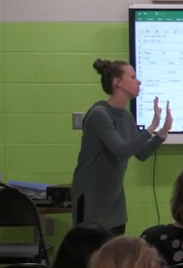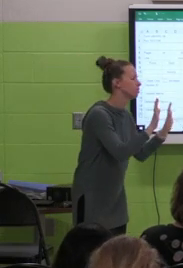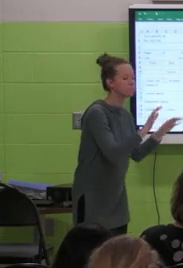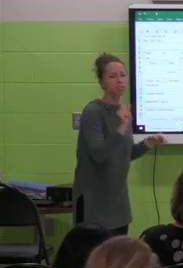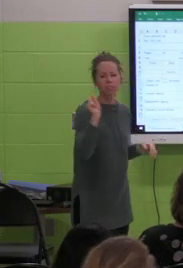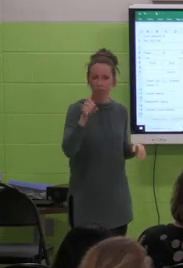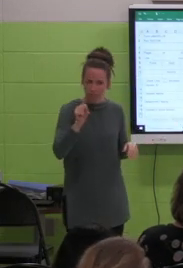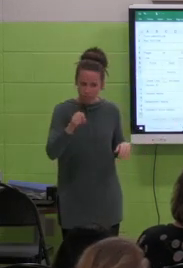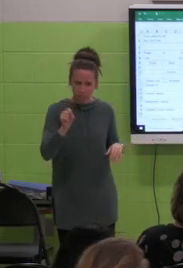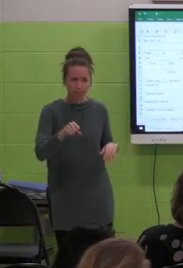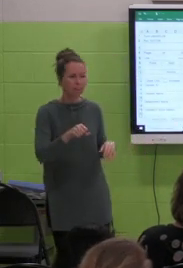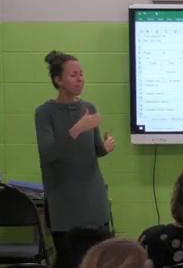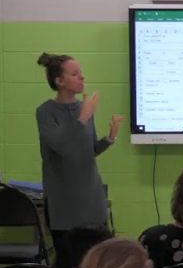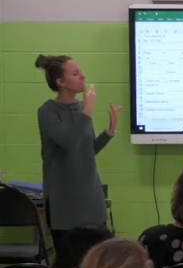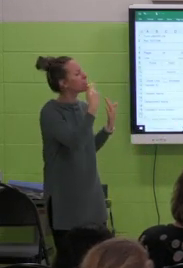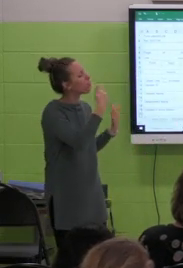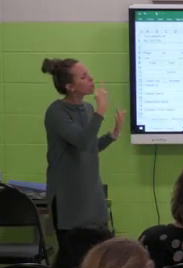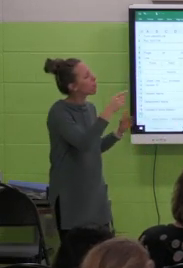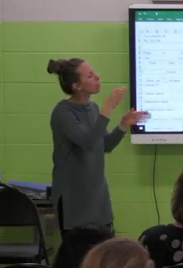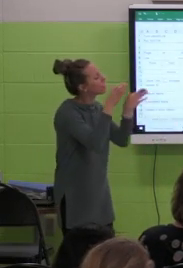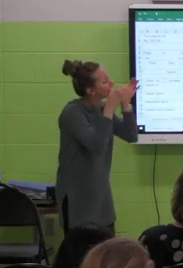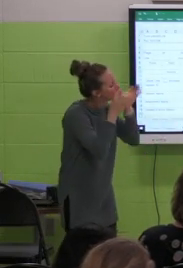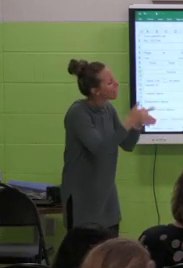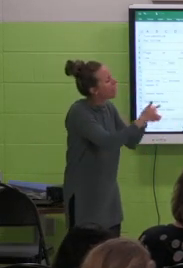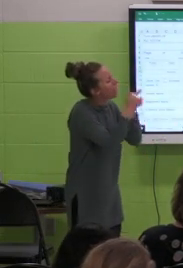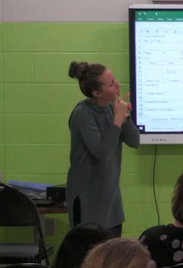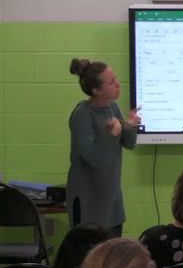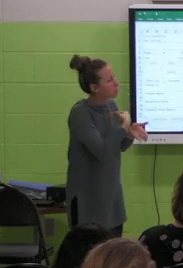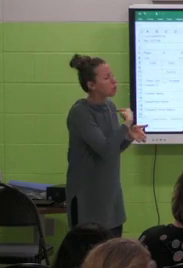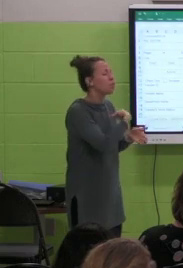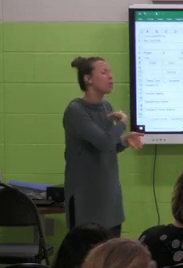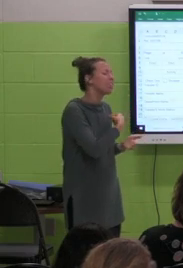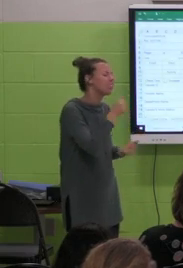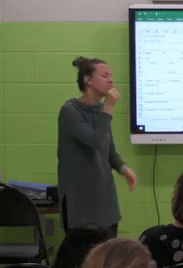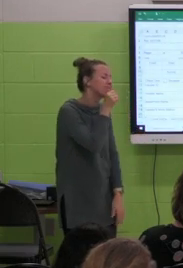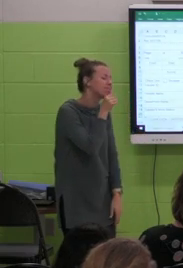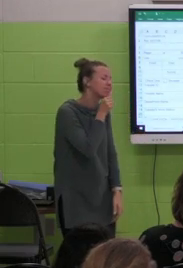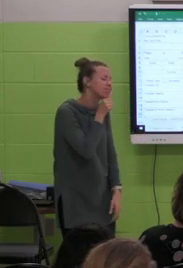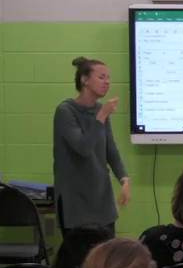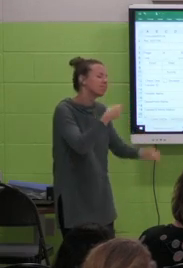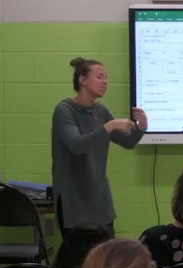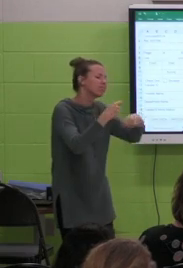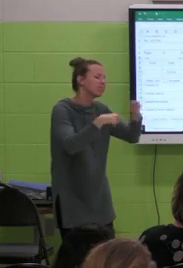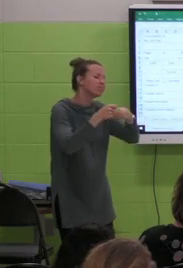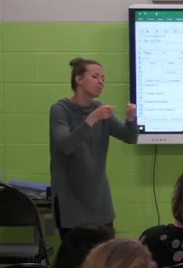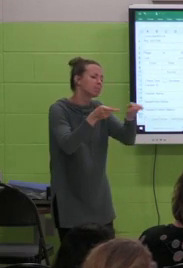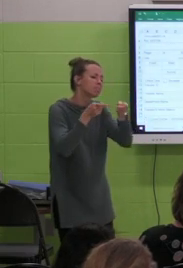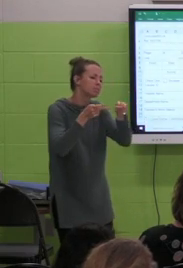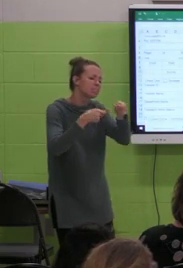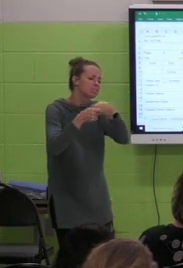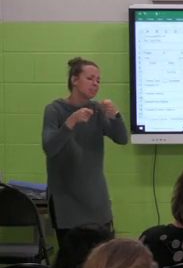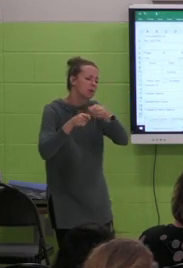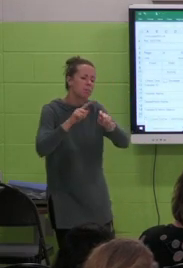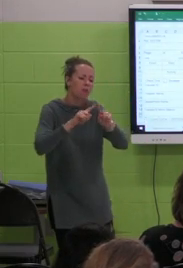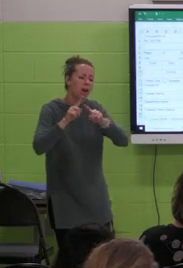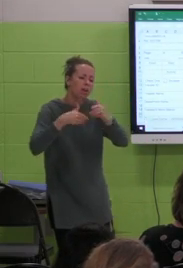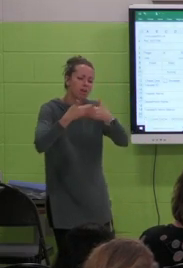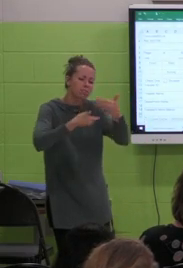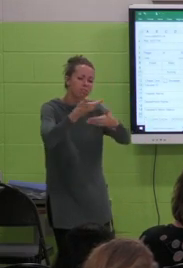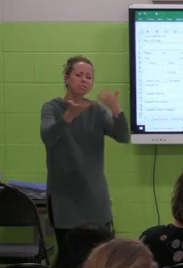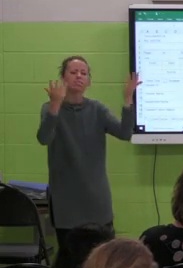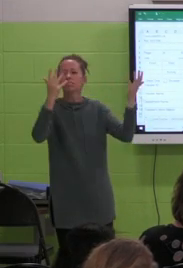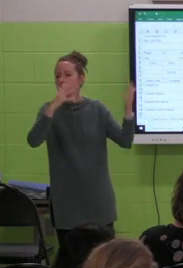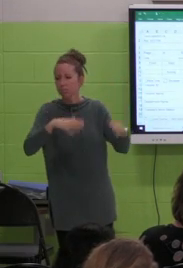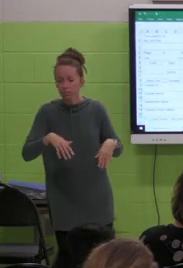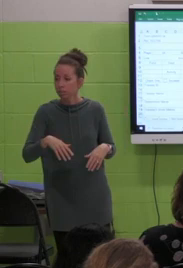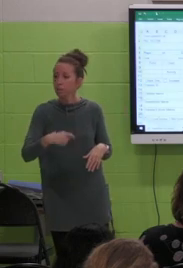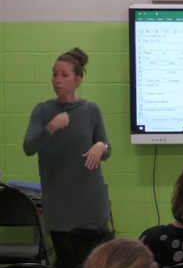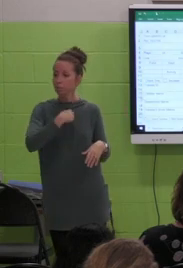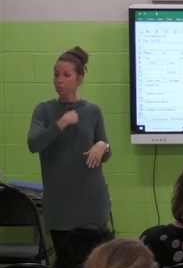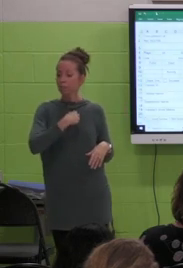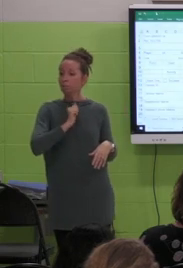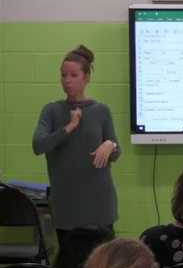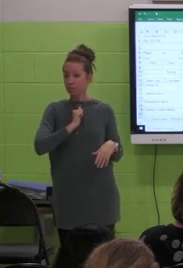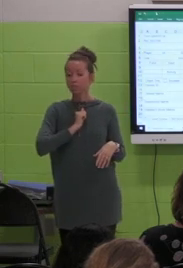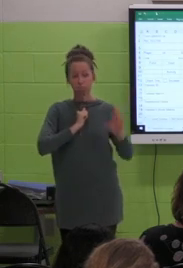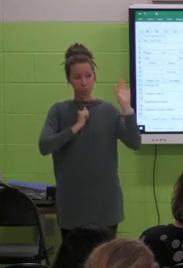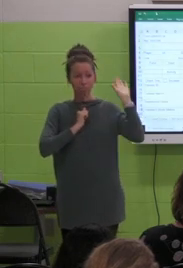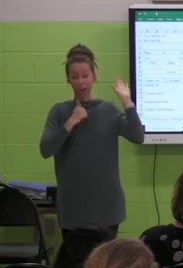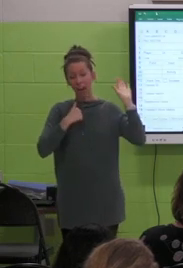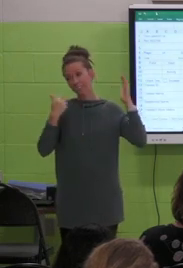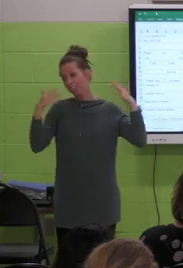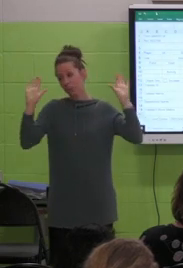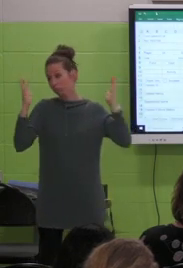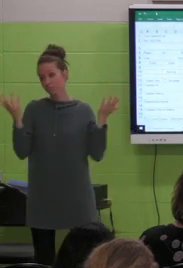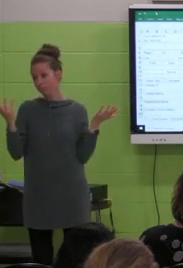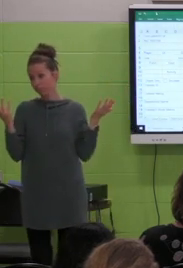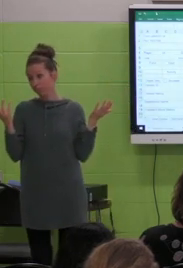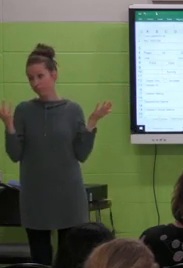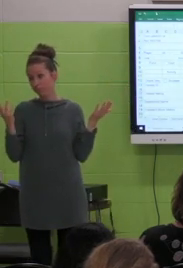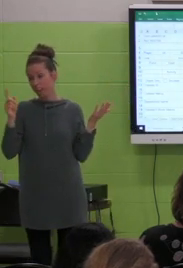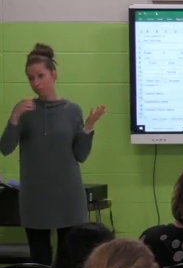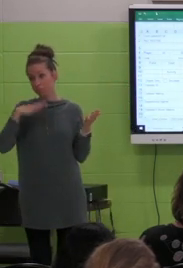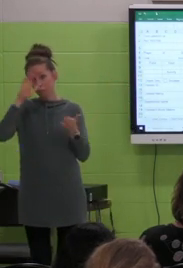absolutely person that just gave up and I just as my husband can I just get this for